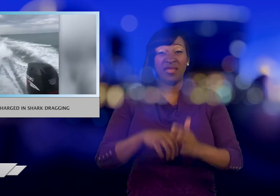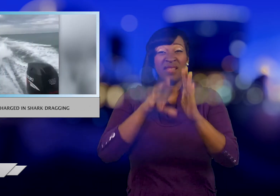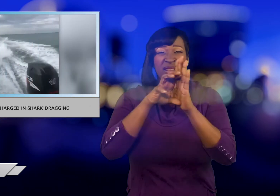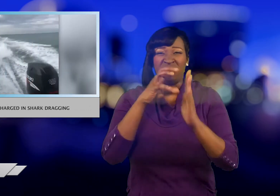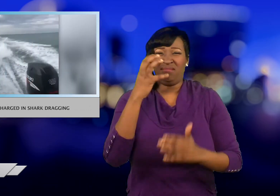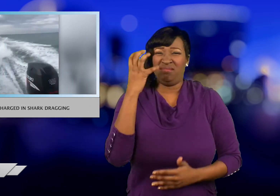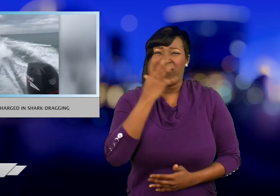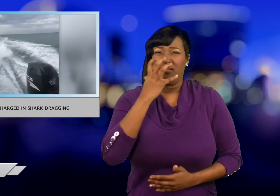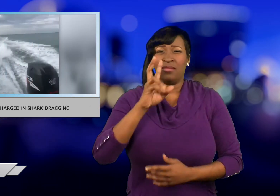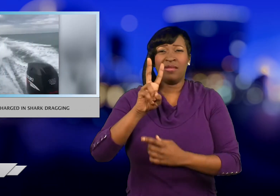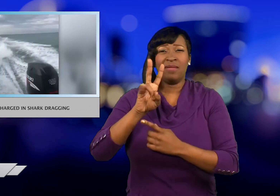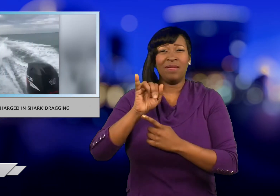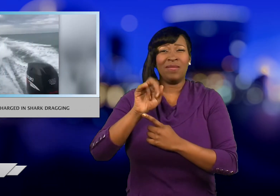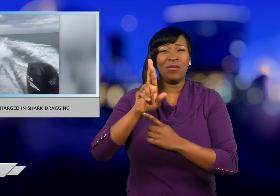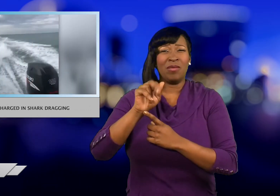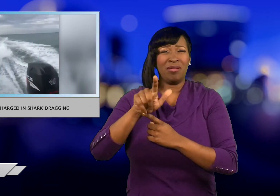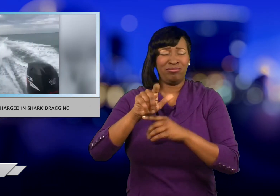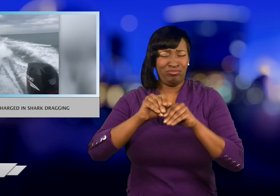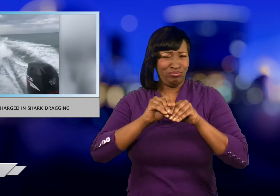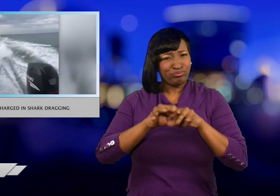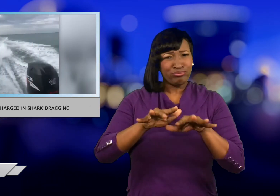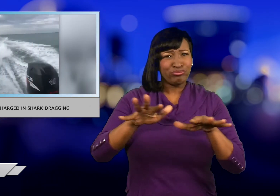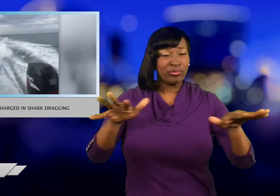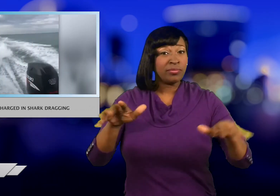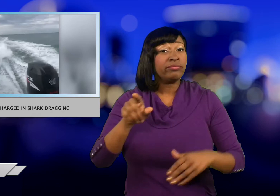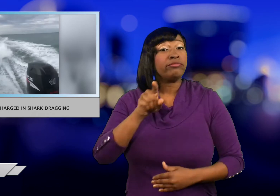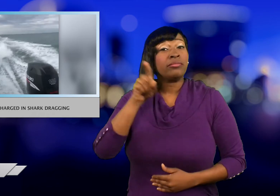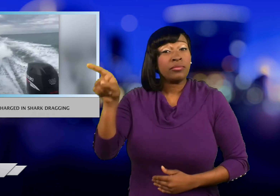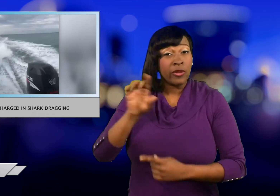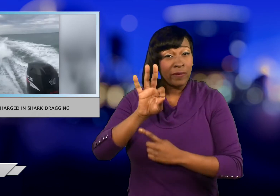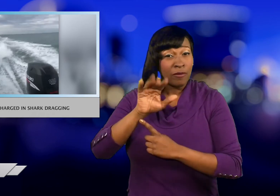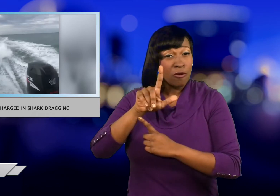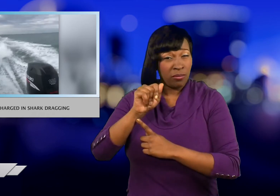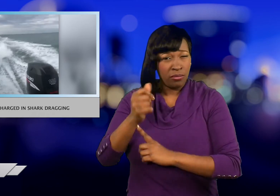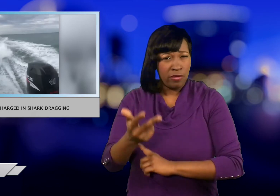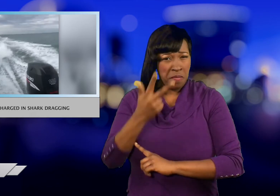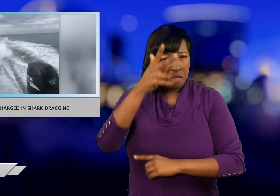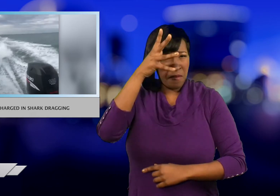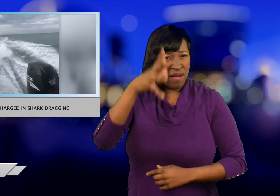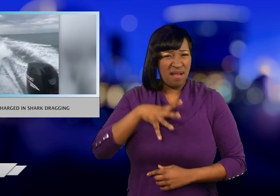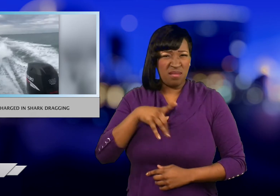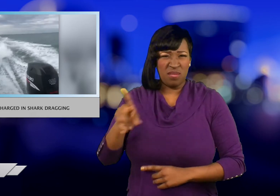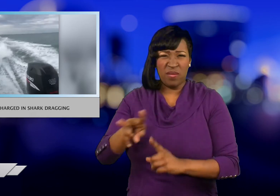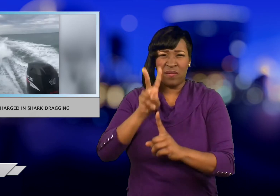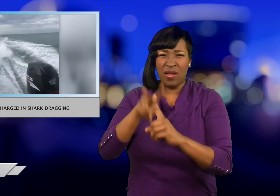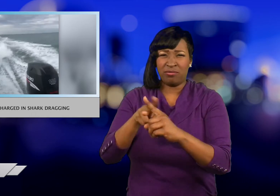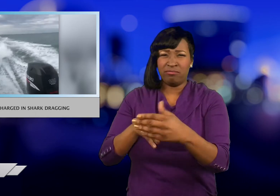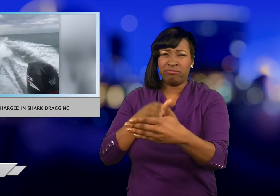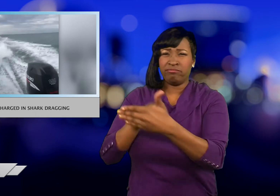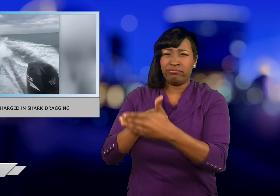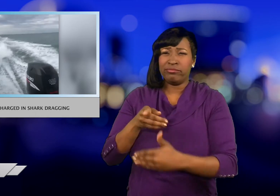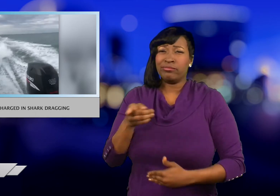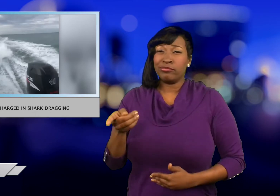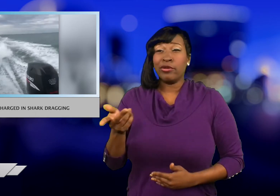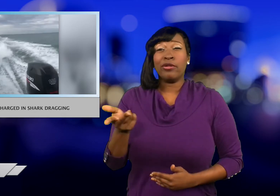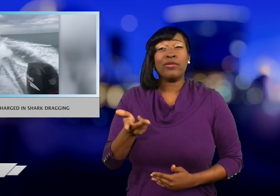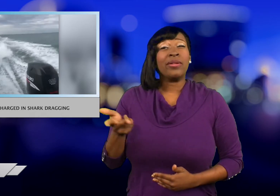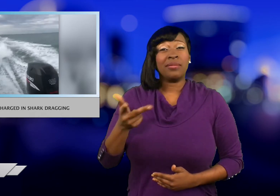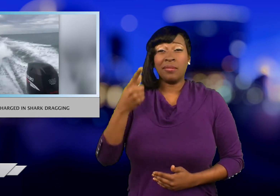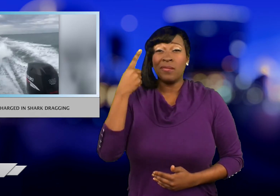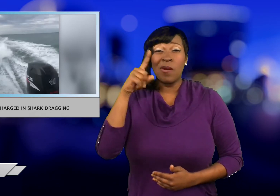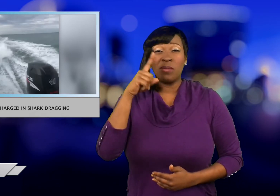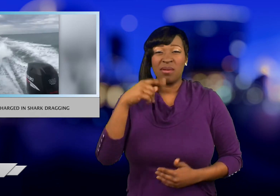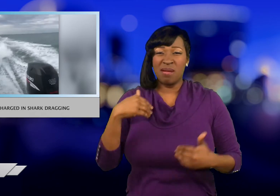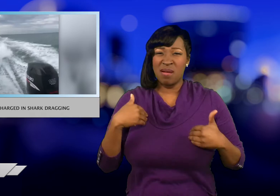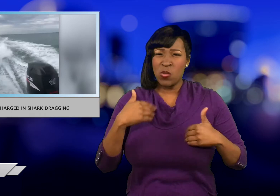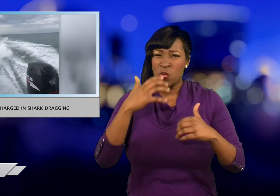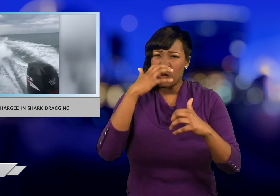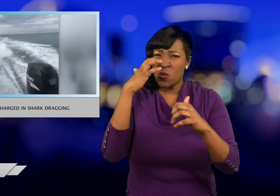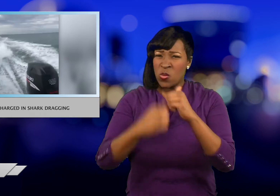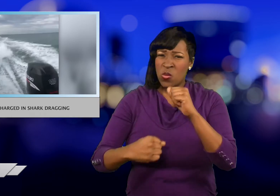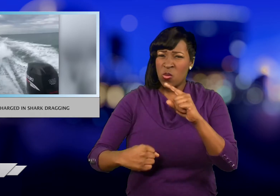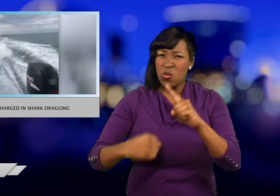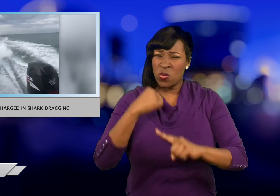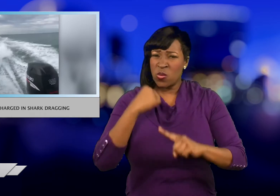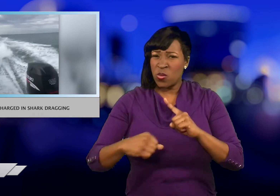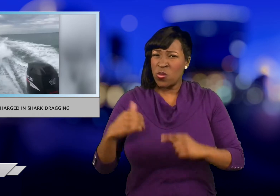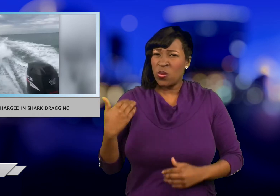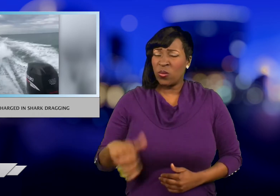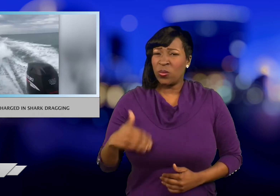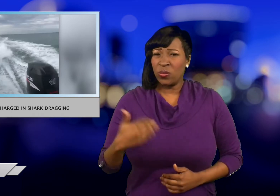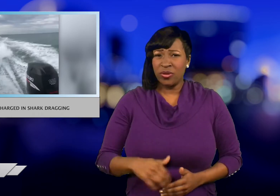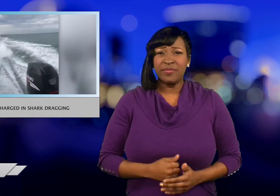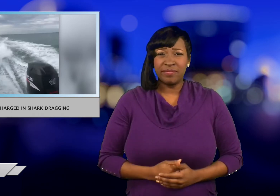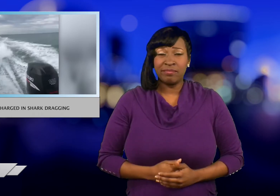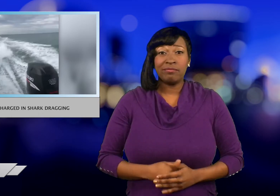Three Florida men have been charged with animal cruelty after this video went viral.